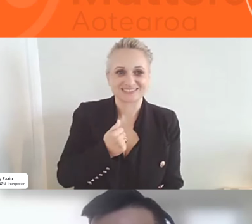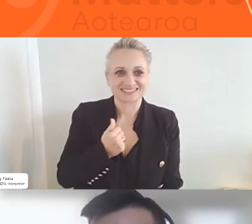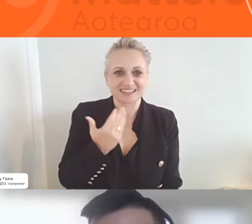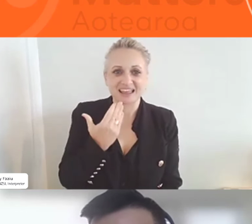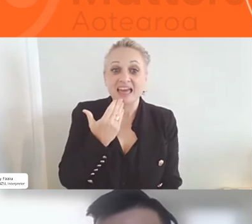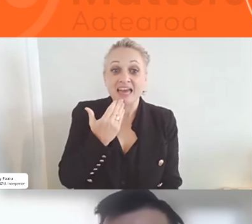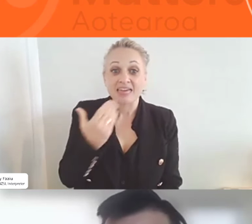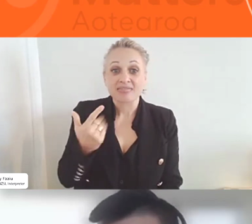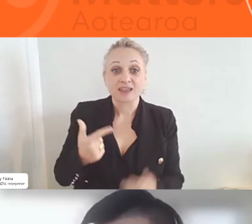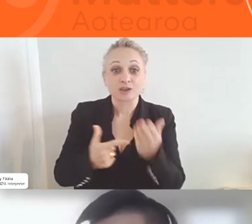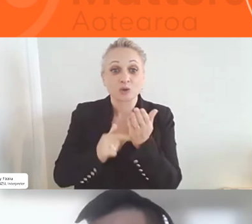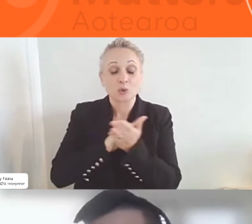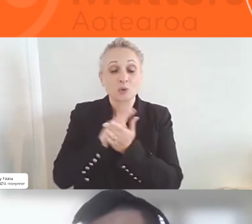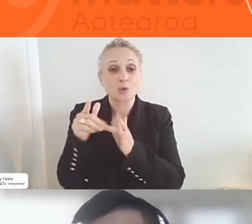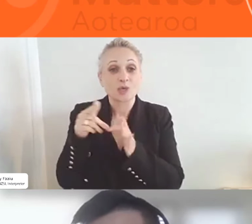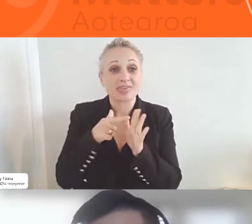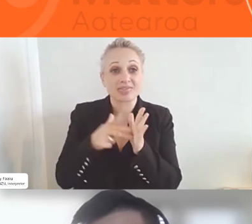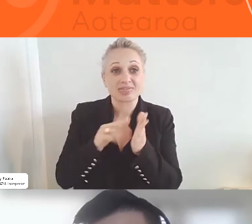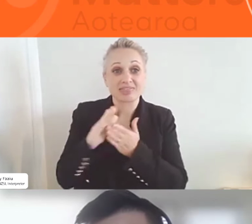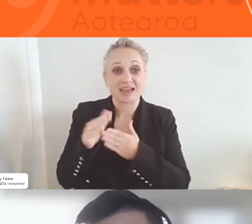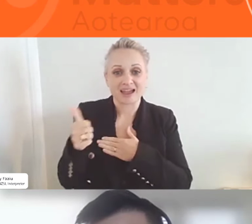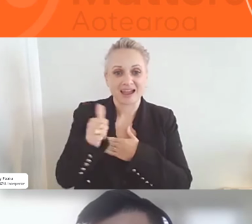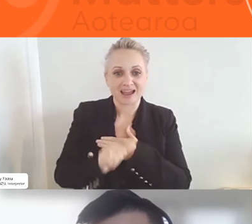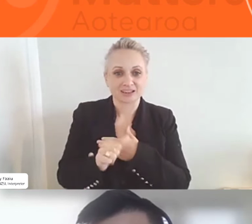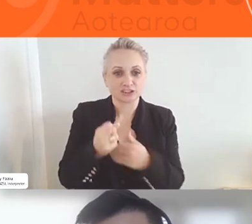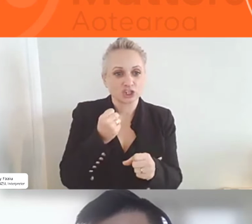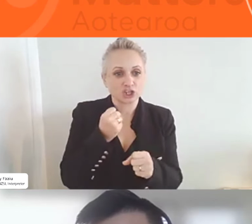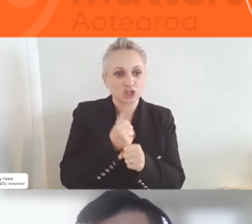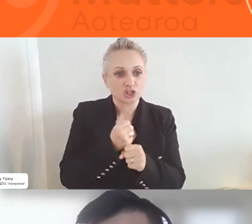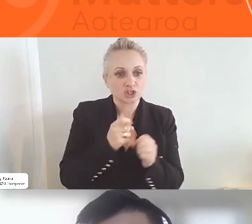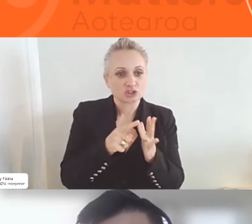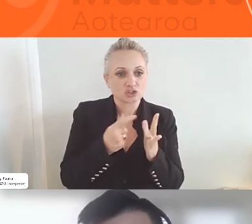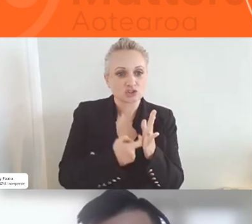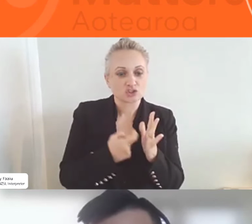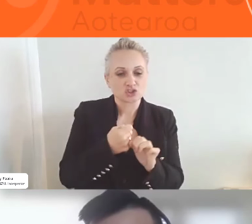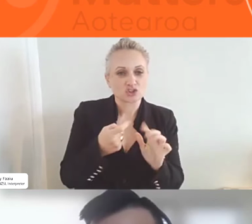that would be great. Kia ora koutou, good morning everybody. My name